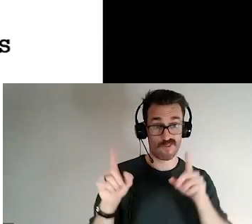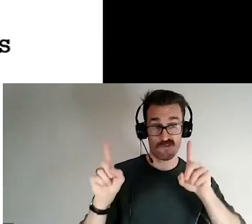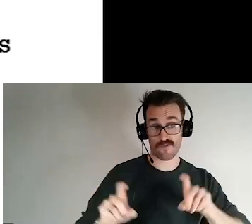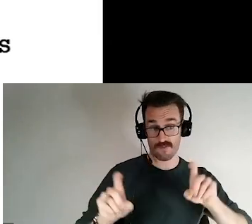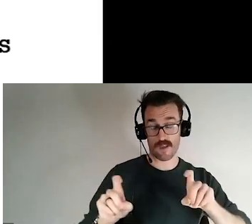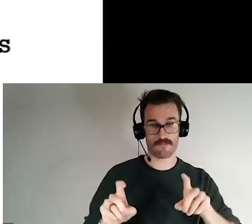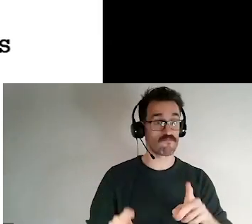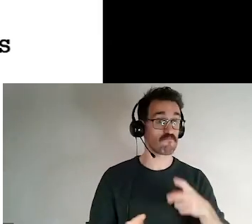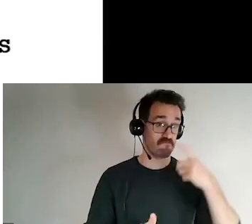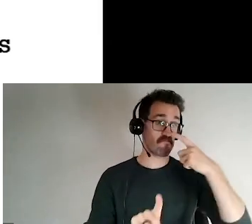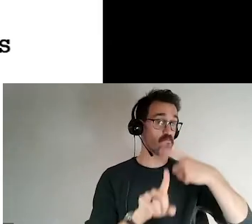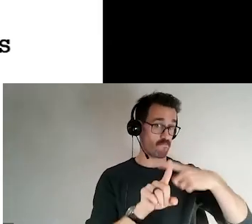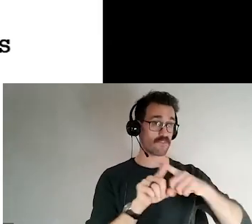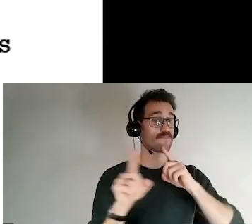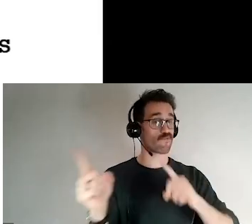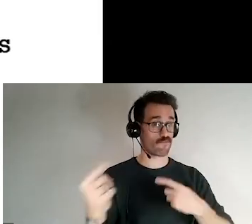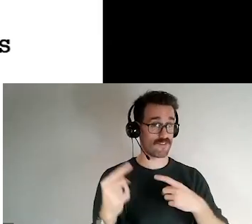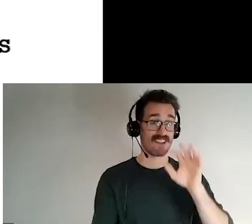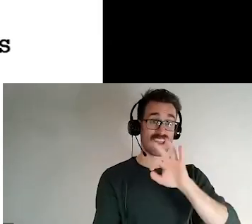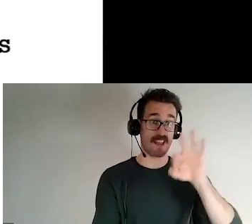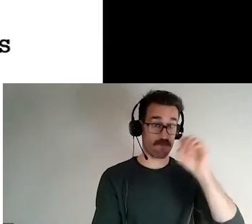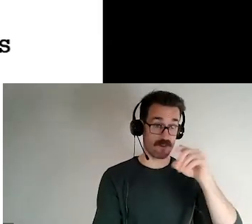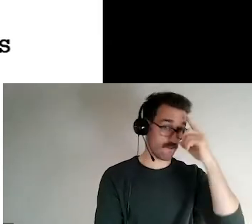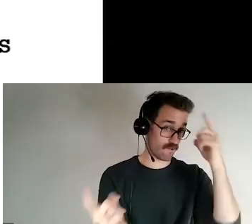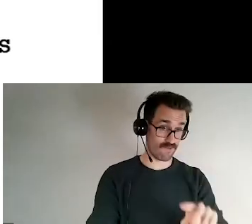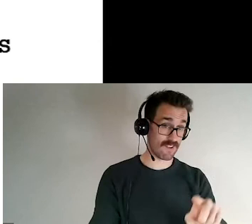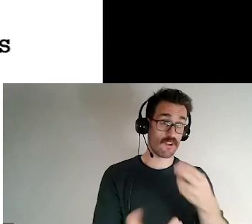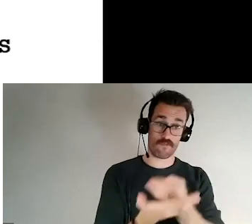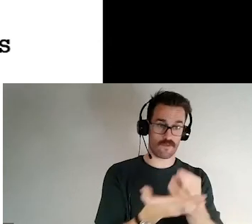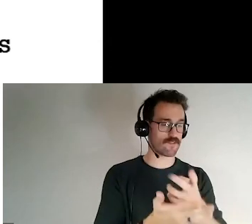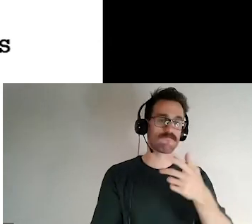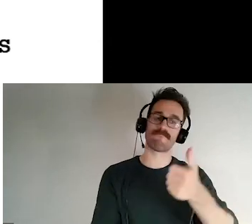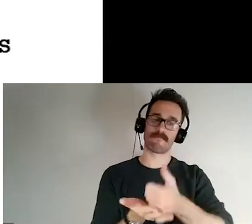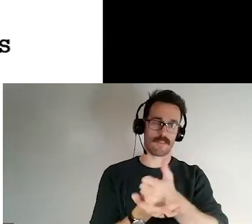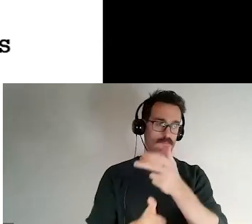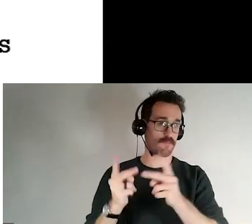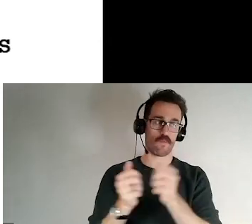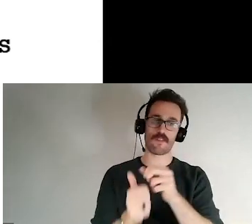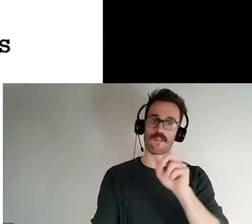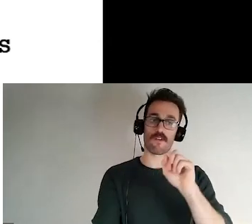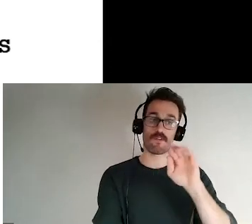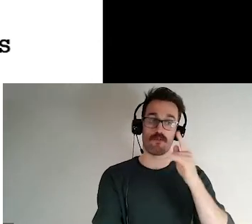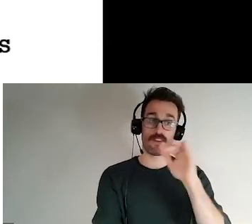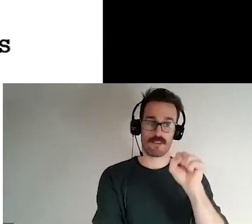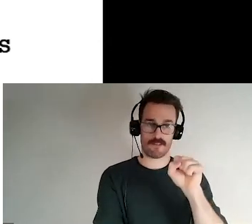agreed that the resource is helpful for people with arthritis. 92% agreed that the resource